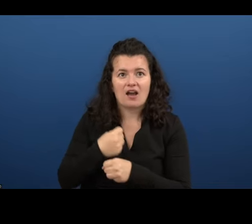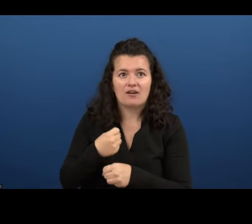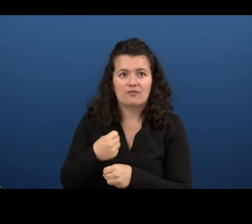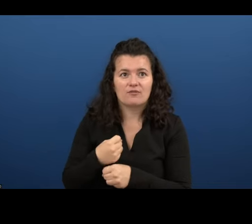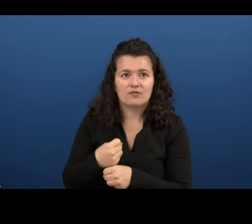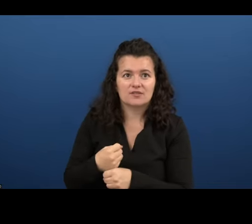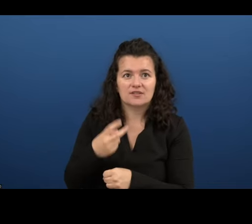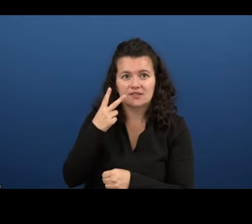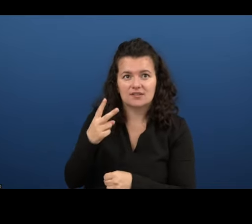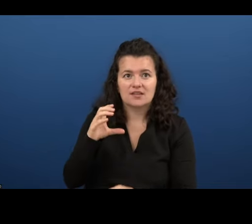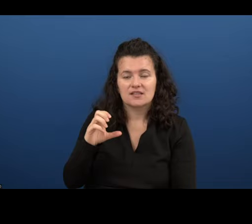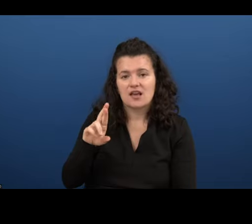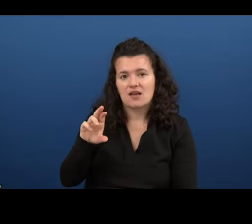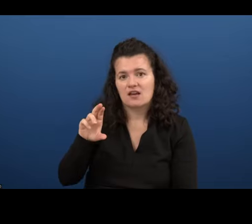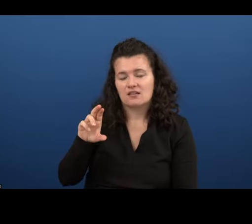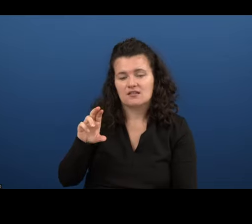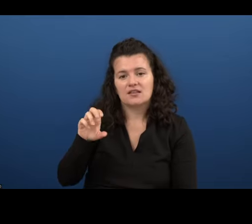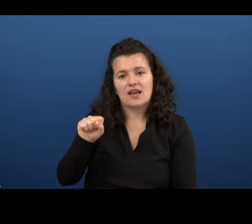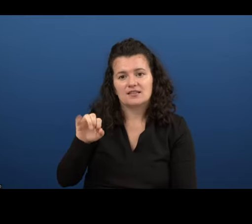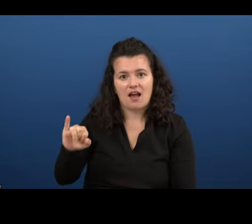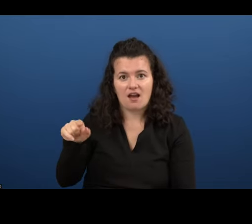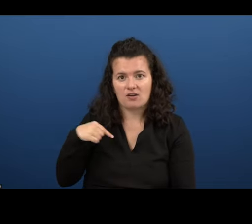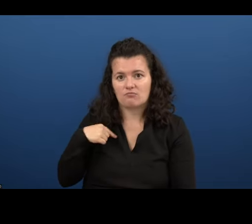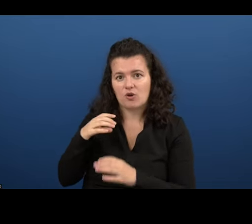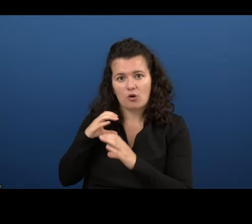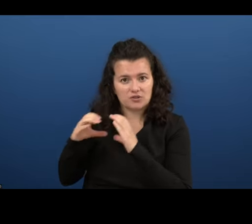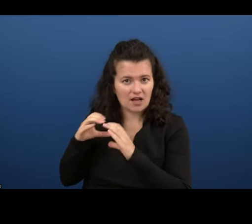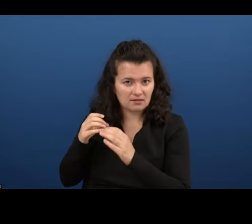CSR consultant working in the sector for almost a decade.